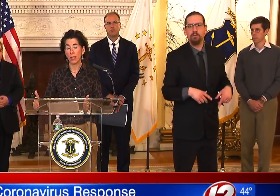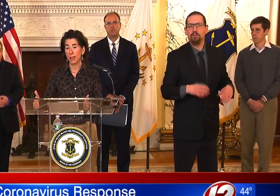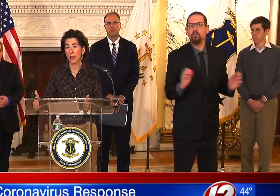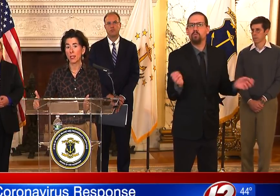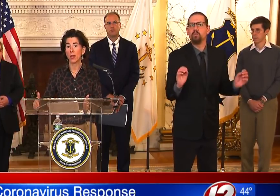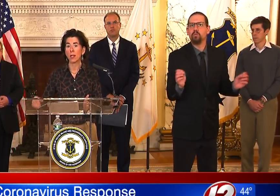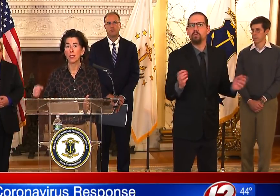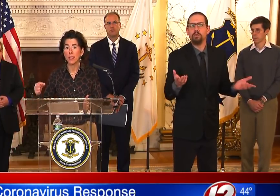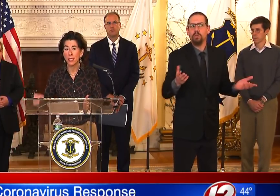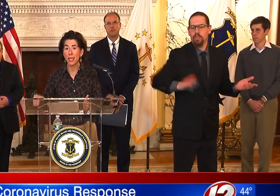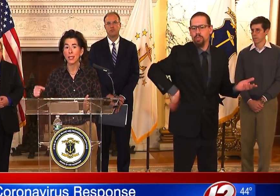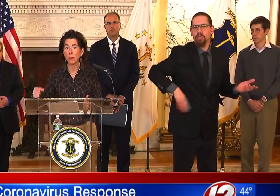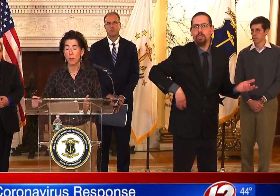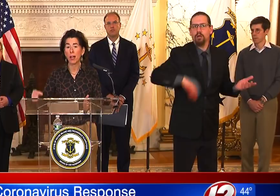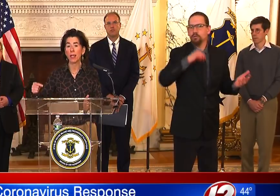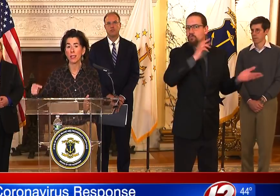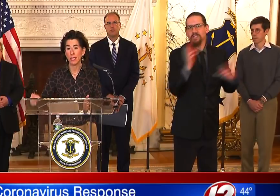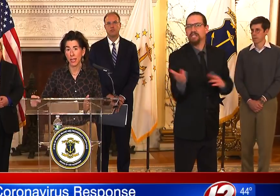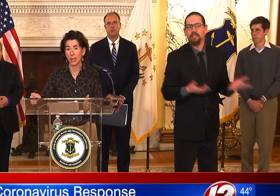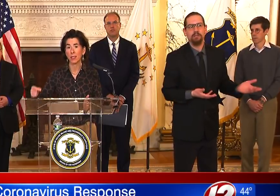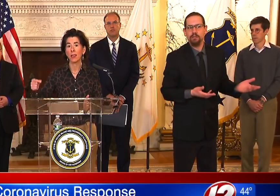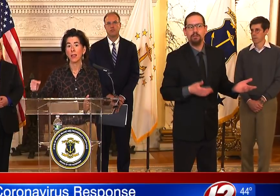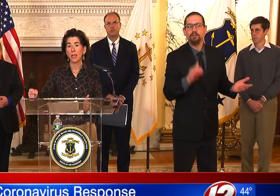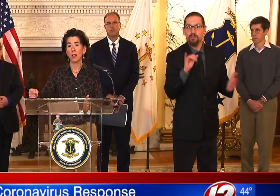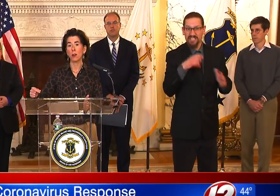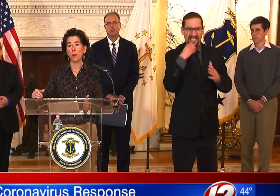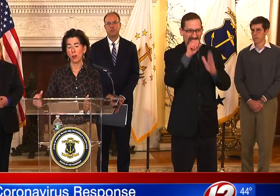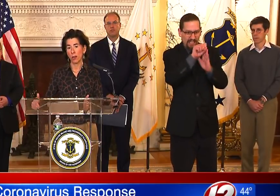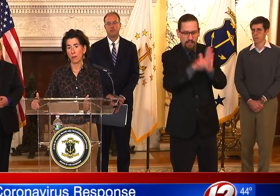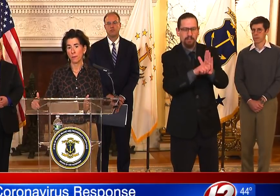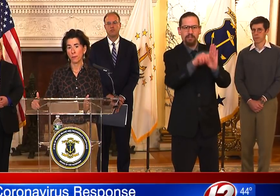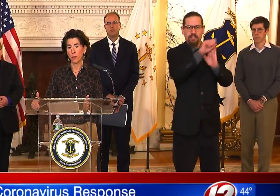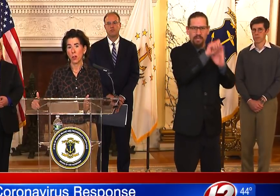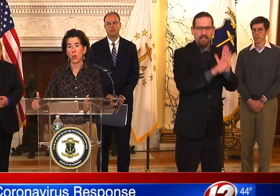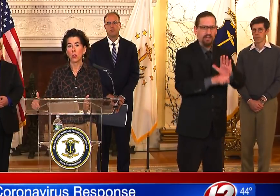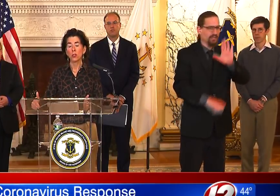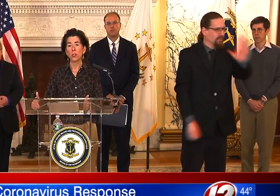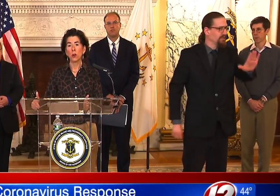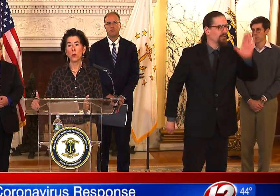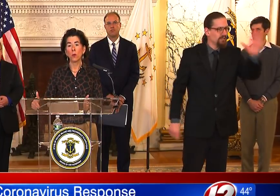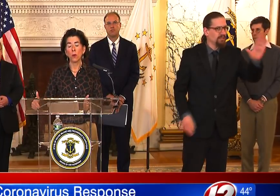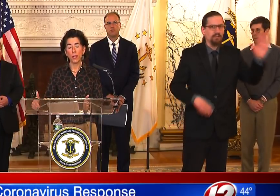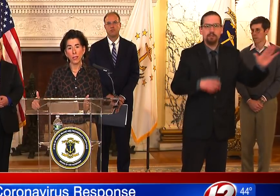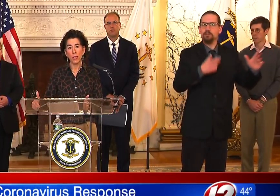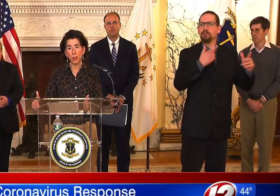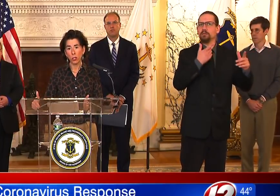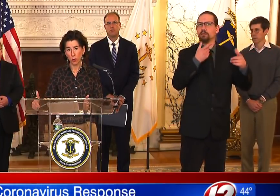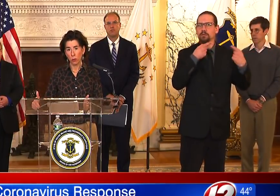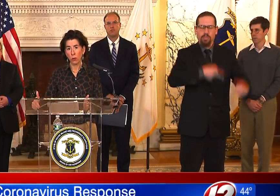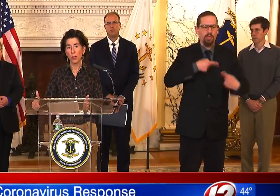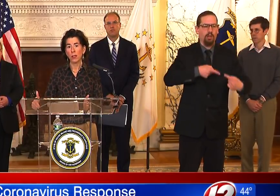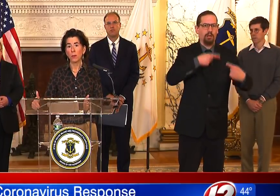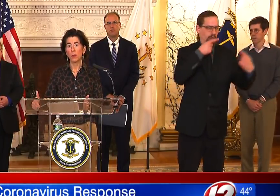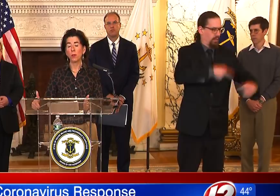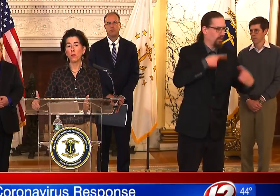FROM THE TOP TO HAVE A ROBUST, UBIQUITOUS, RAPID TESTING PROTOCOL AND WE ARE STILL STRUGGLING TO GET THAT DONE